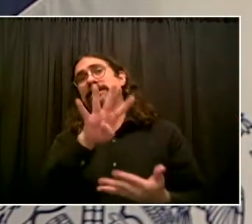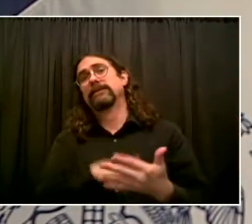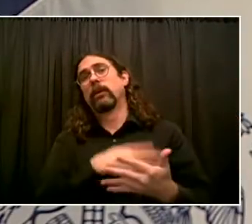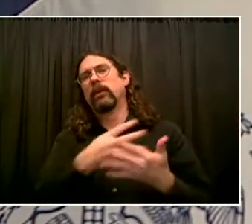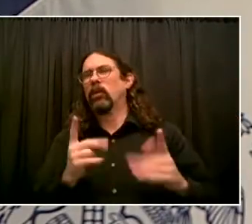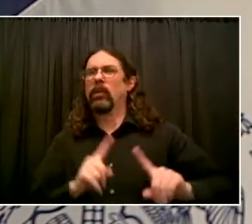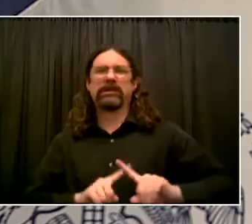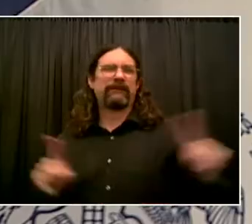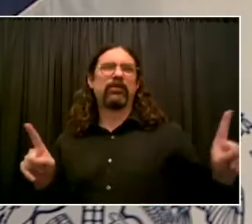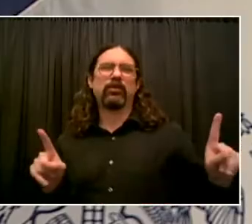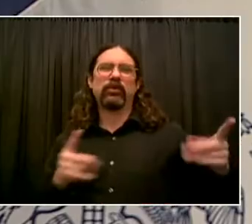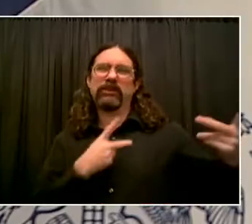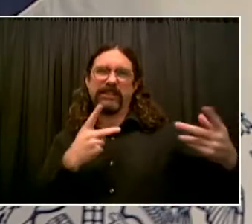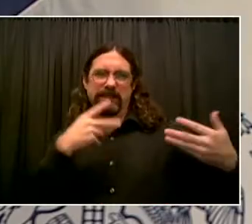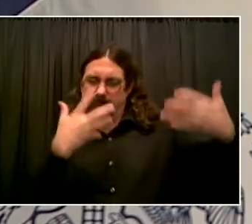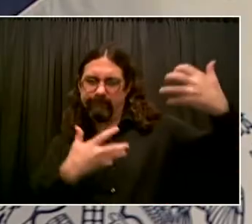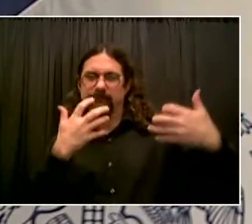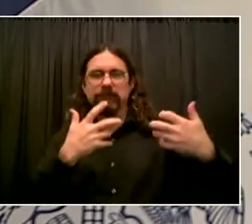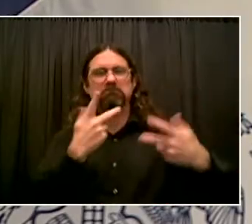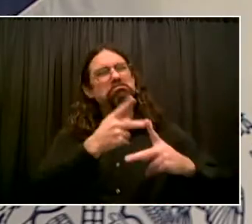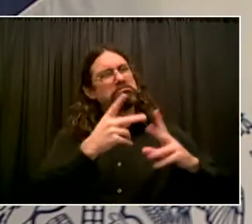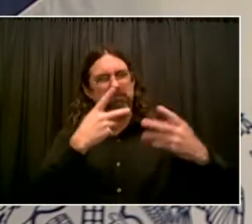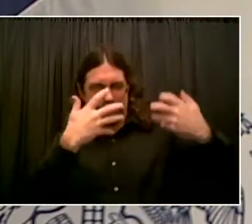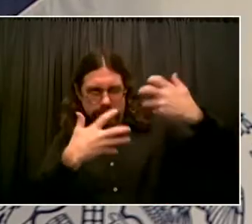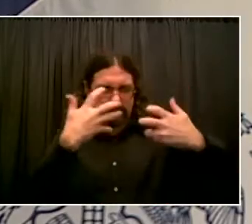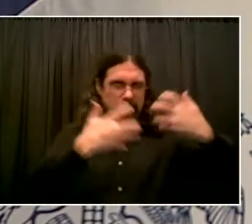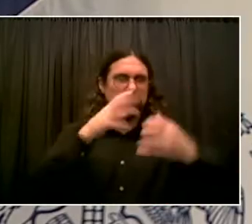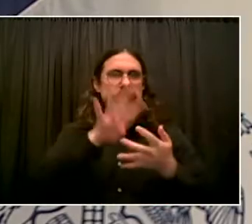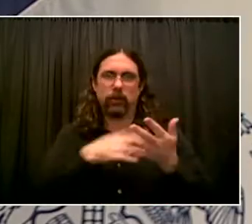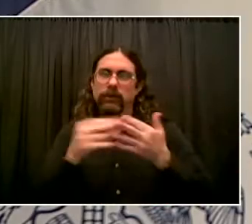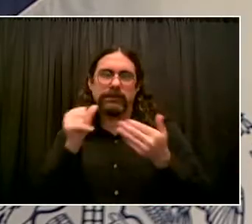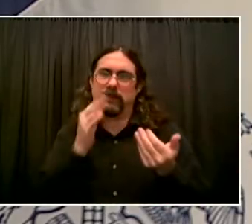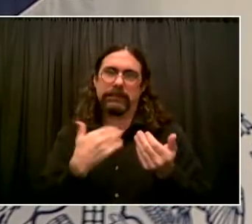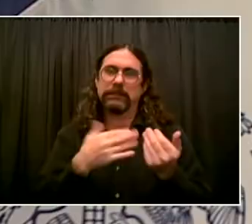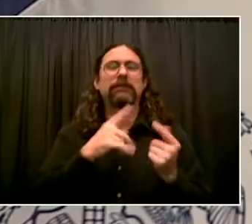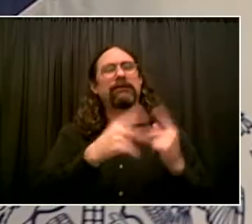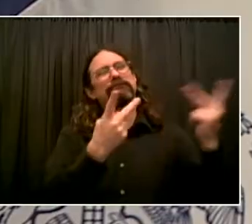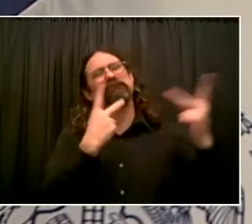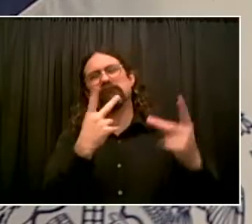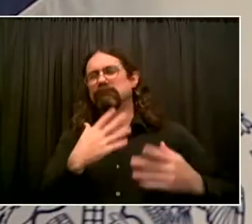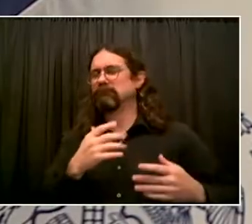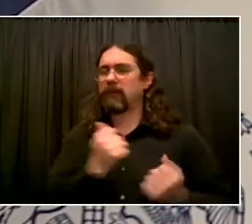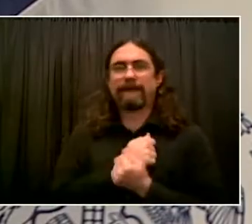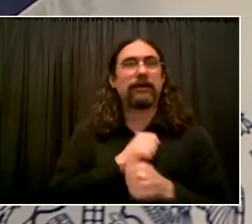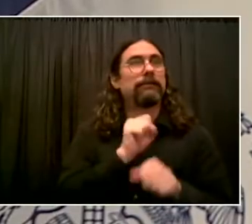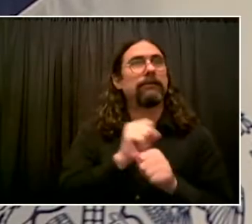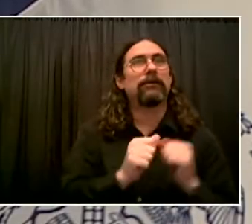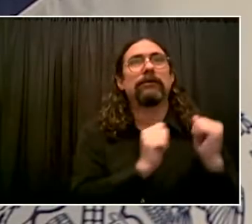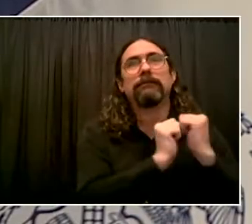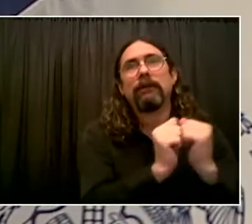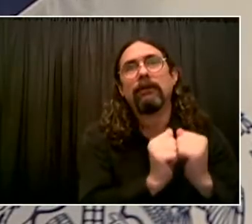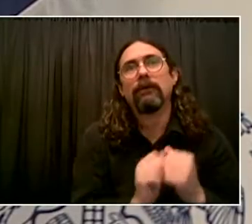CALLING FOR HERE IS WITH AN ATMOSPHERE AND A FEELING OF RESPECT. WE WENT OUT